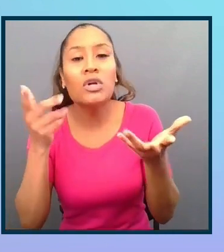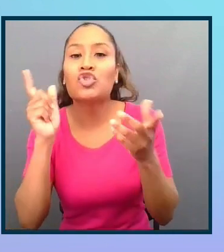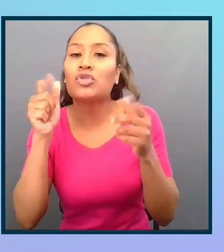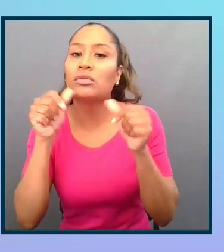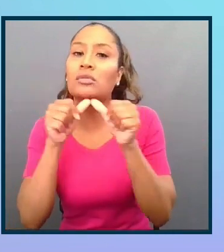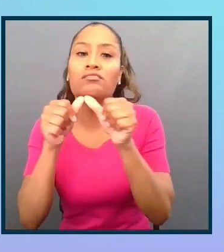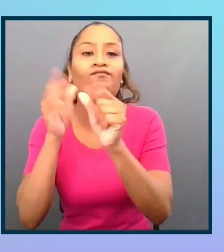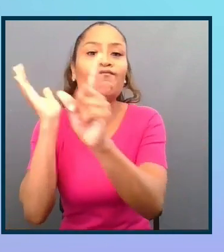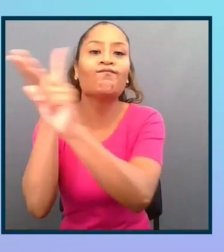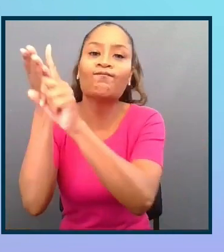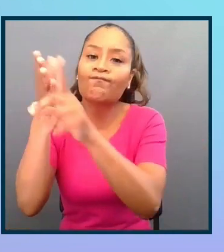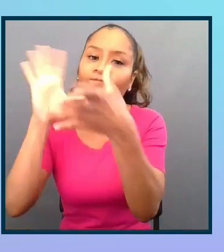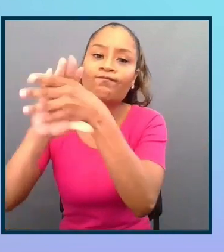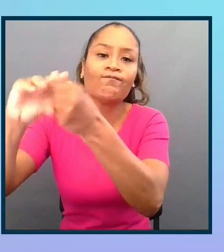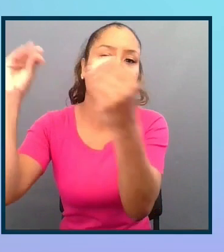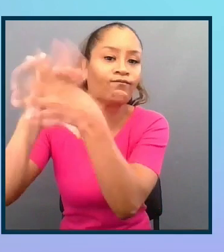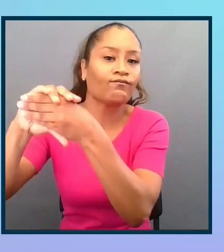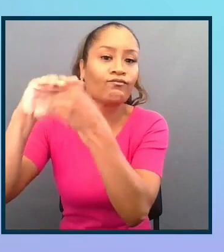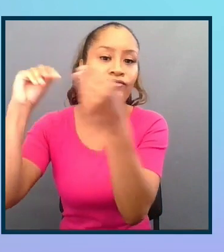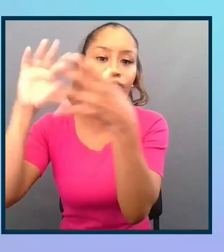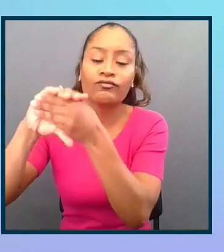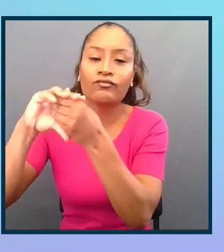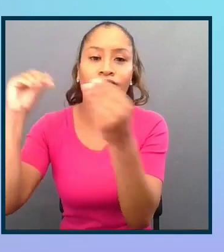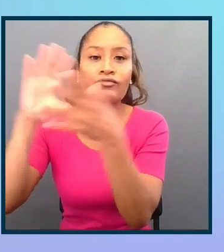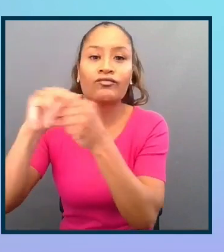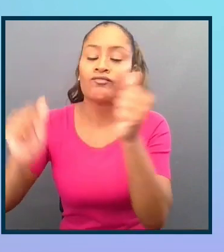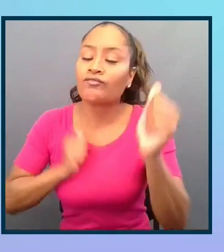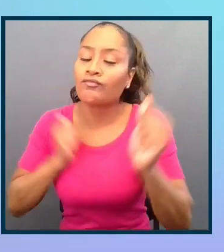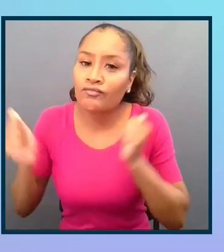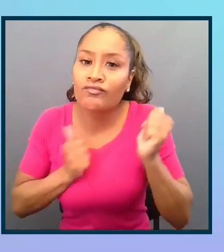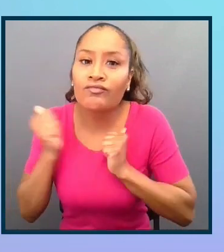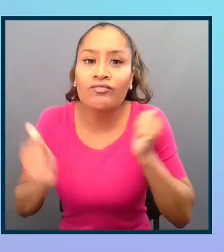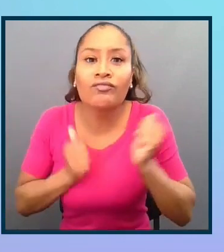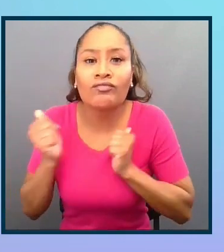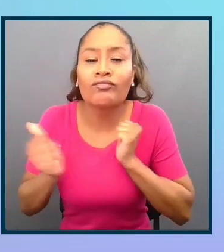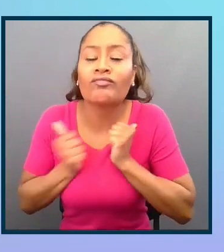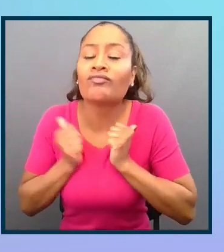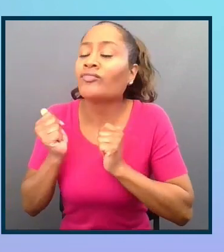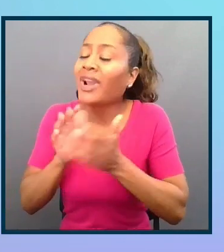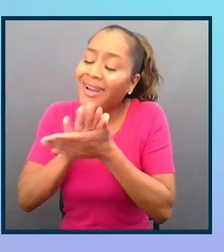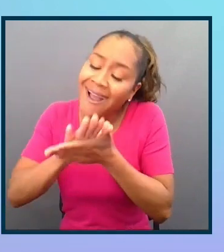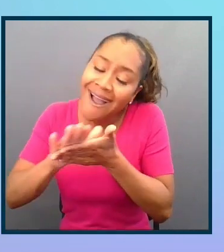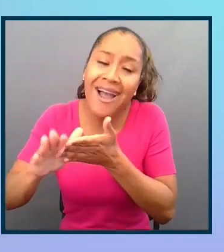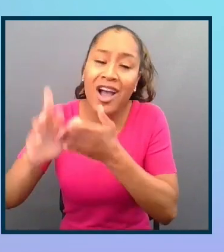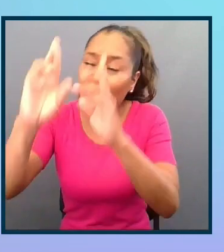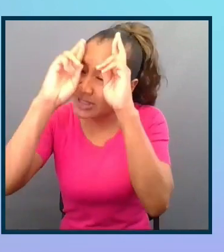Working, always being constantly vigilant, kind, and respectful. And that is true.